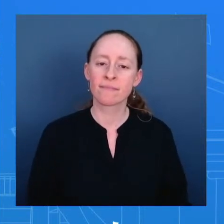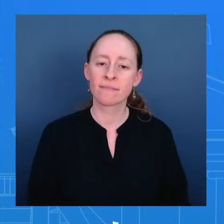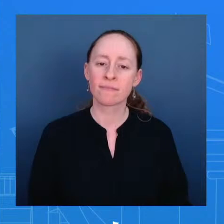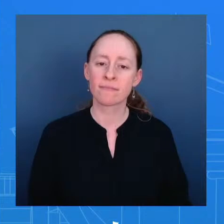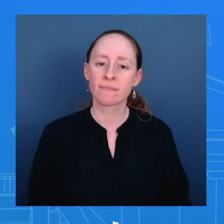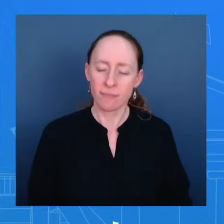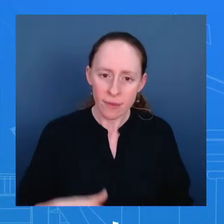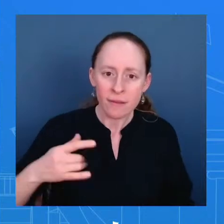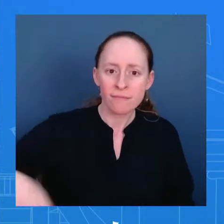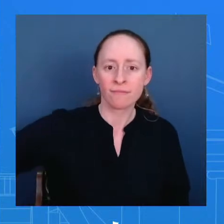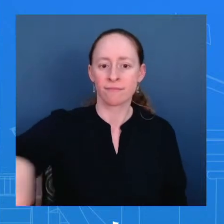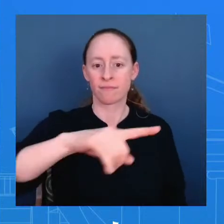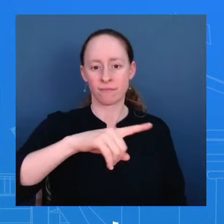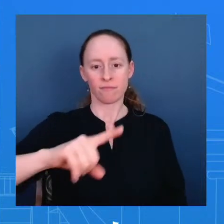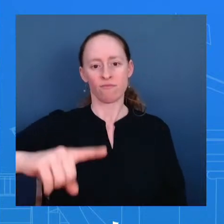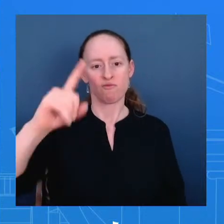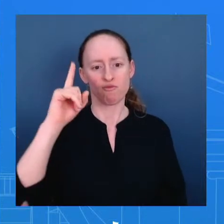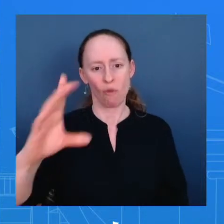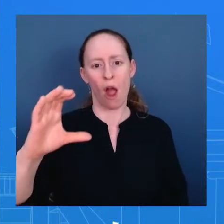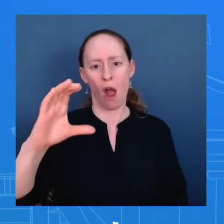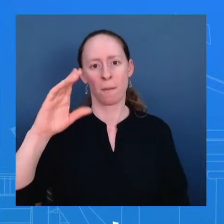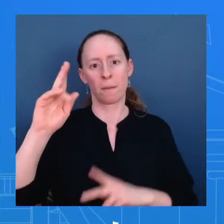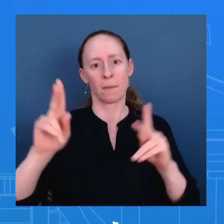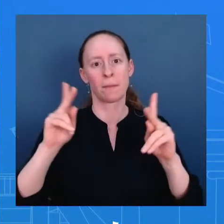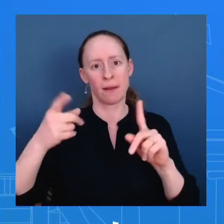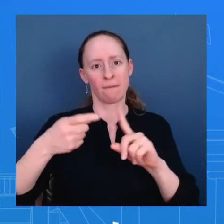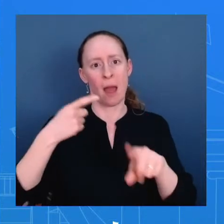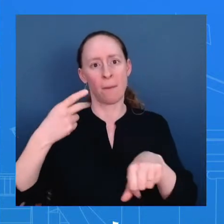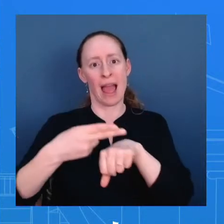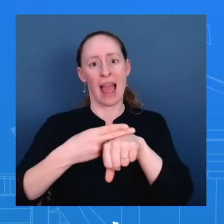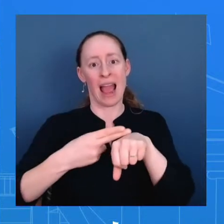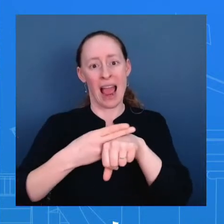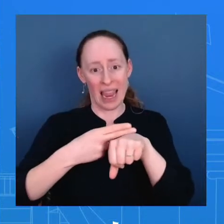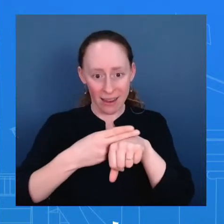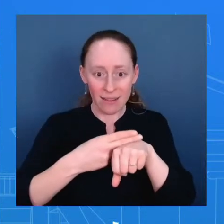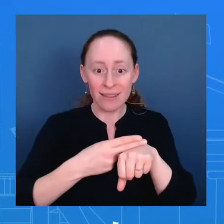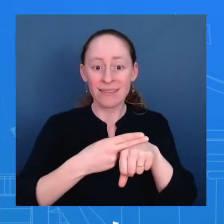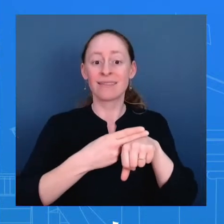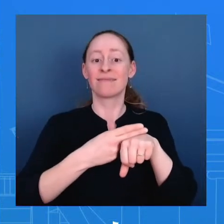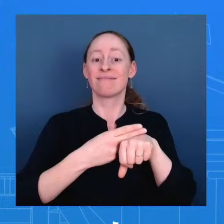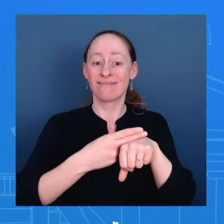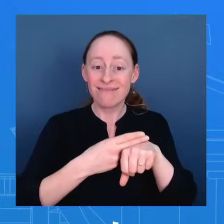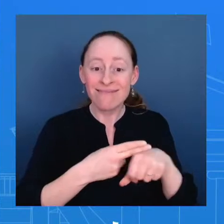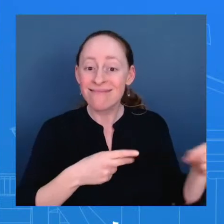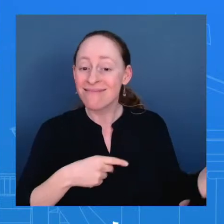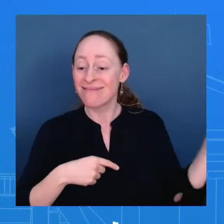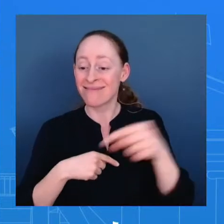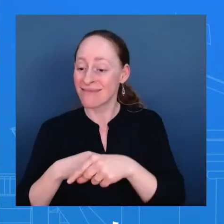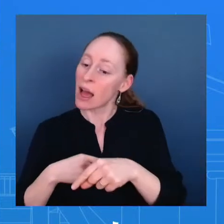How does the administration at this point justify deportation flights to Haiti given the situation on the ground there?